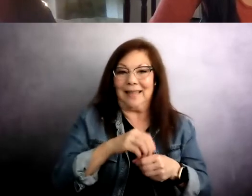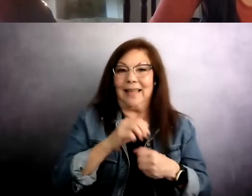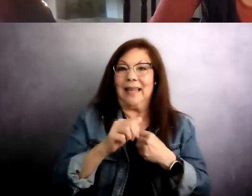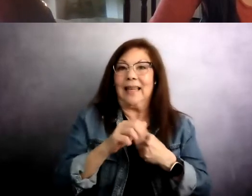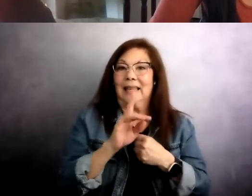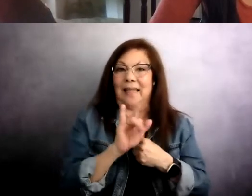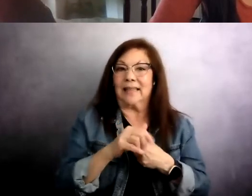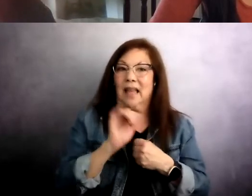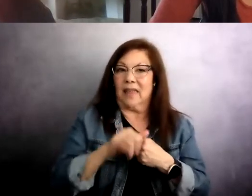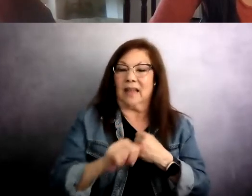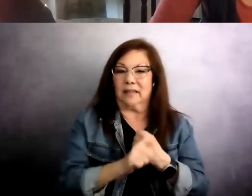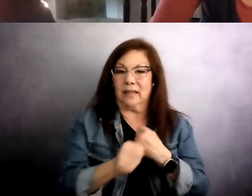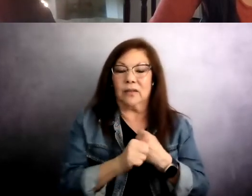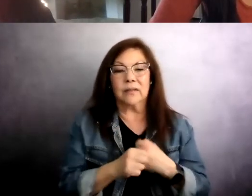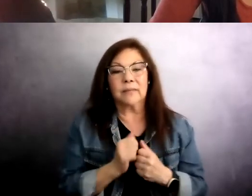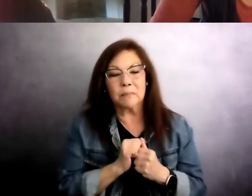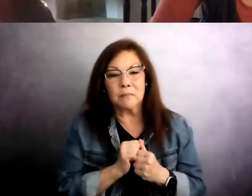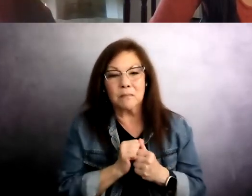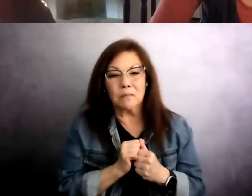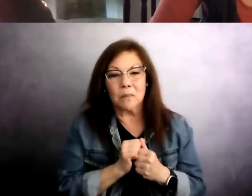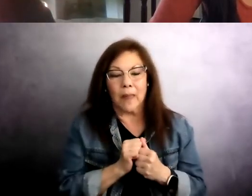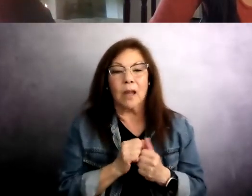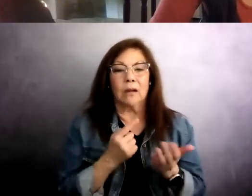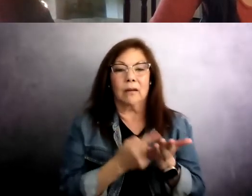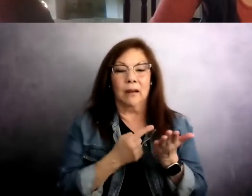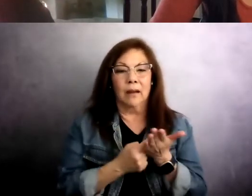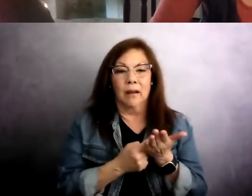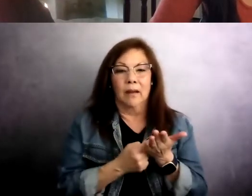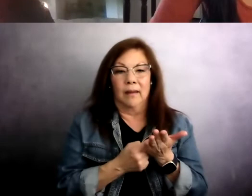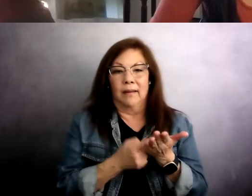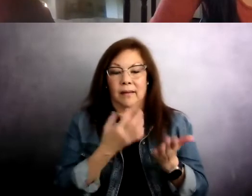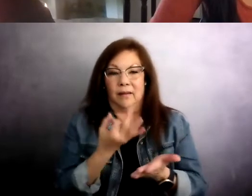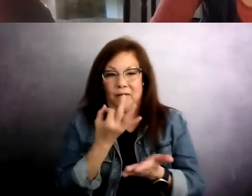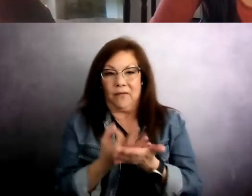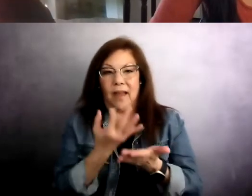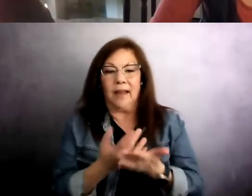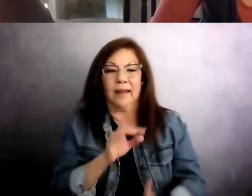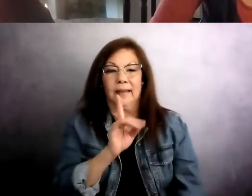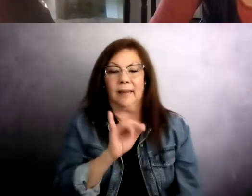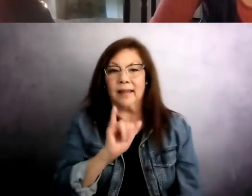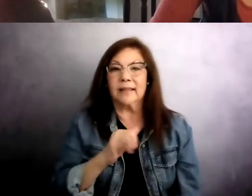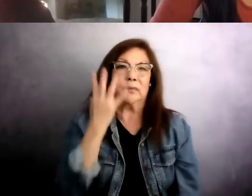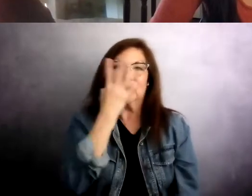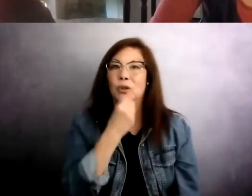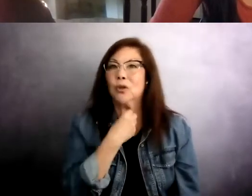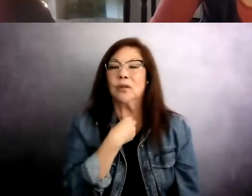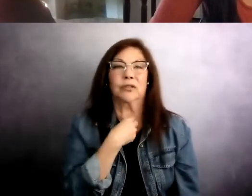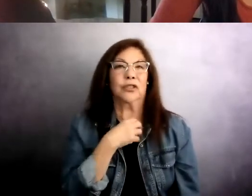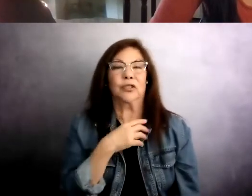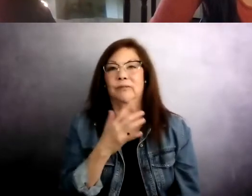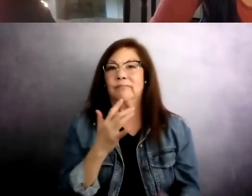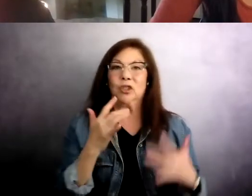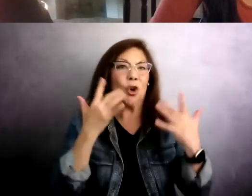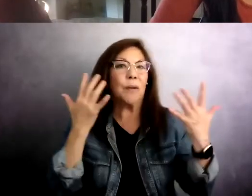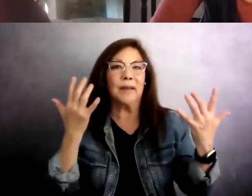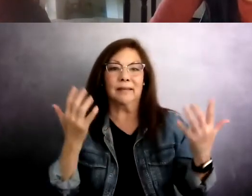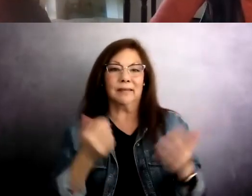into the fact that, as I mentioned early, Daisy is beautiful, Daisy is charming, I think